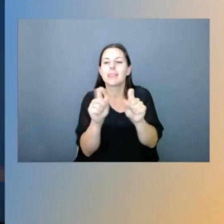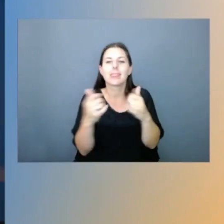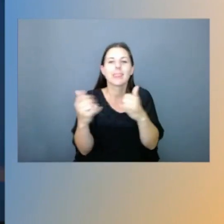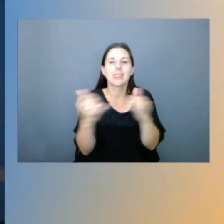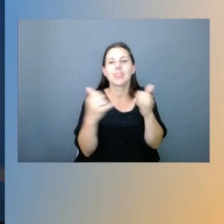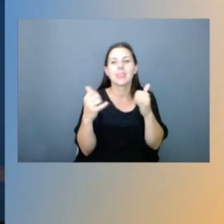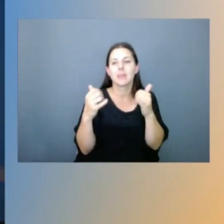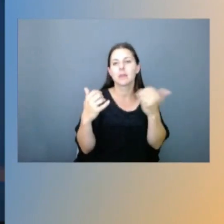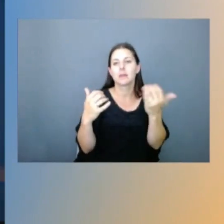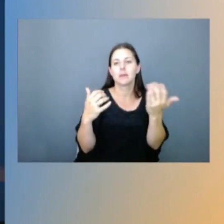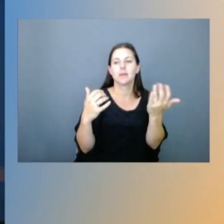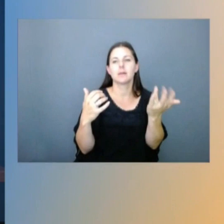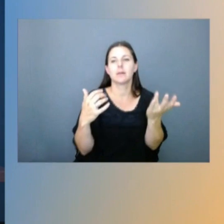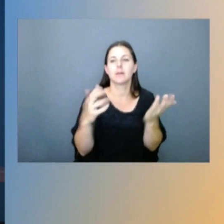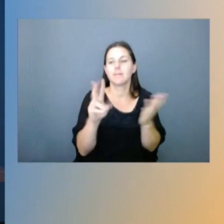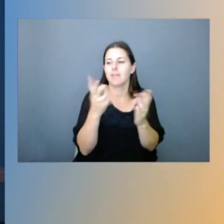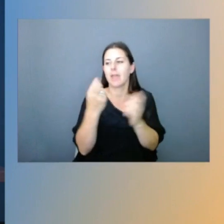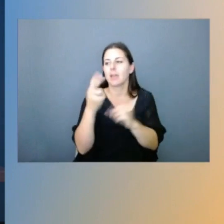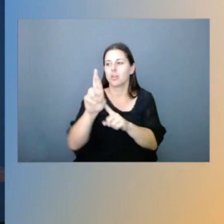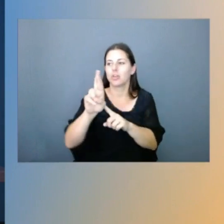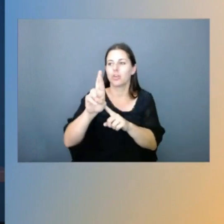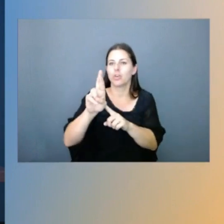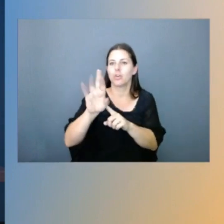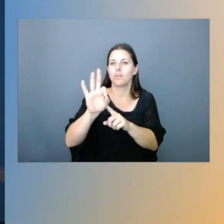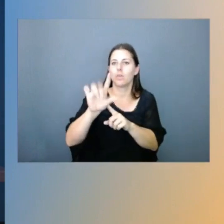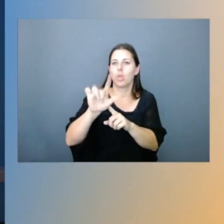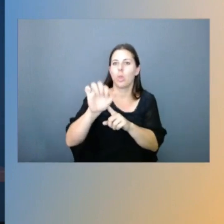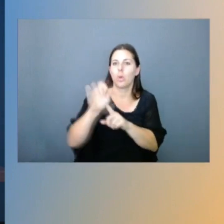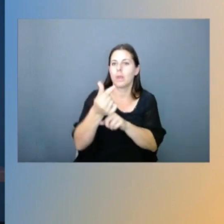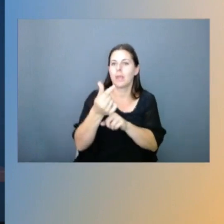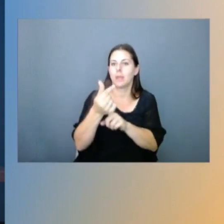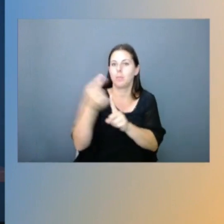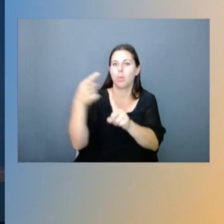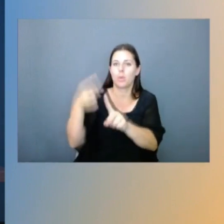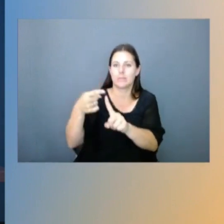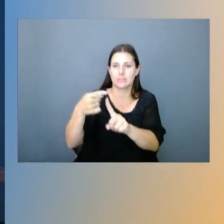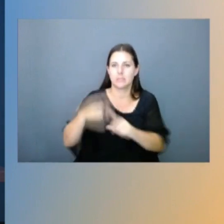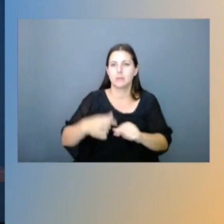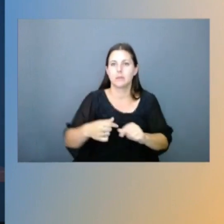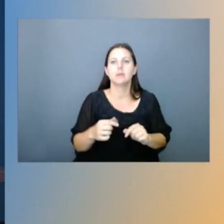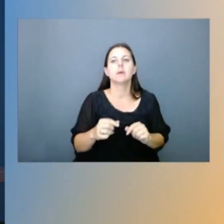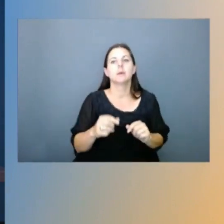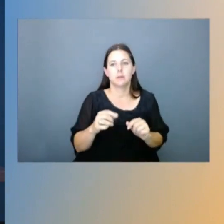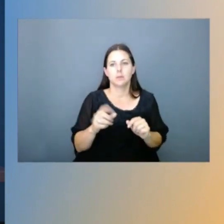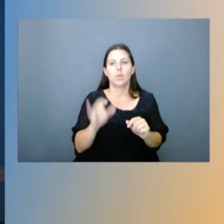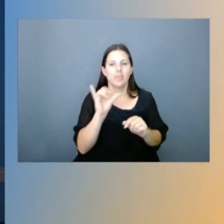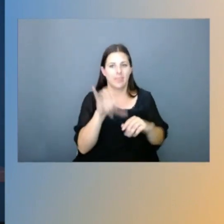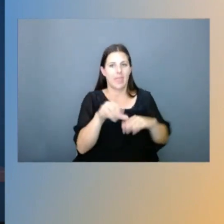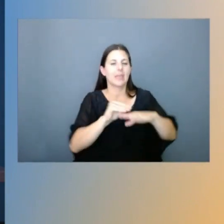the vectorized floating point performance throughput, which has an influence on two kinds of workloads.